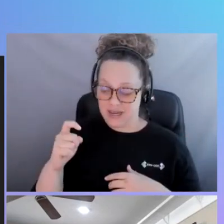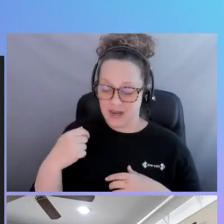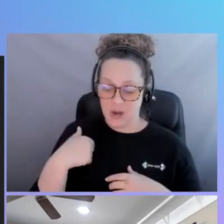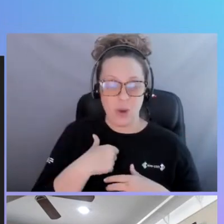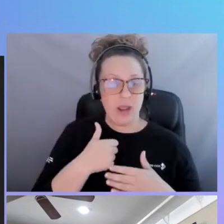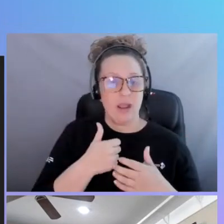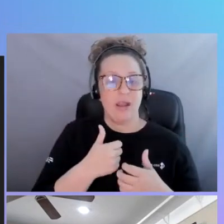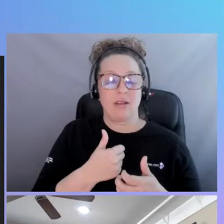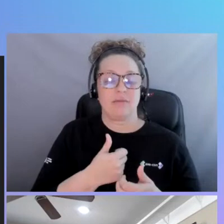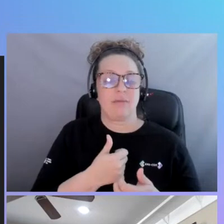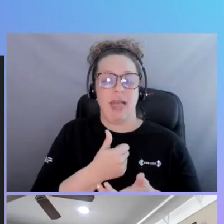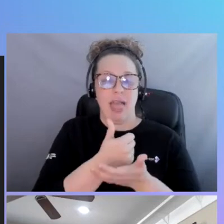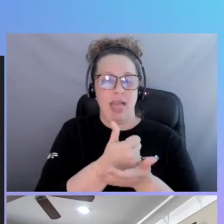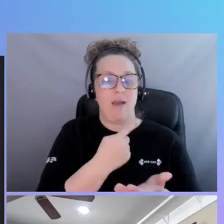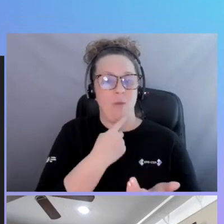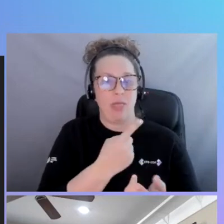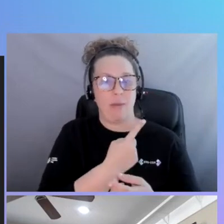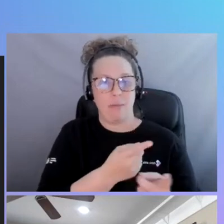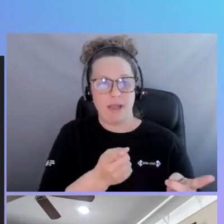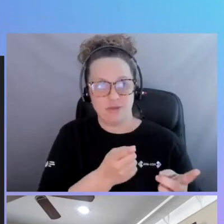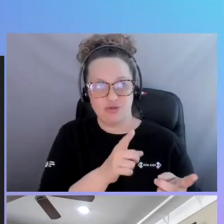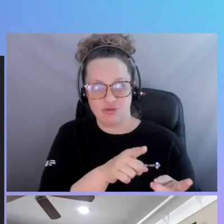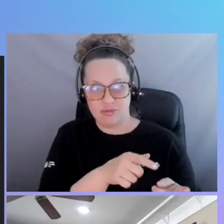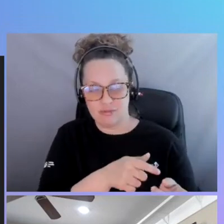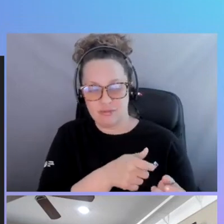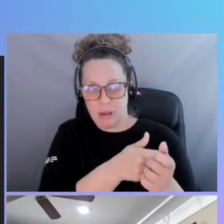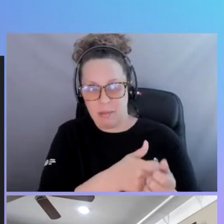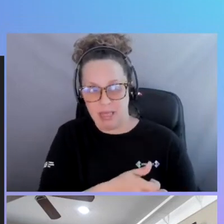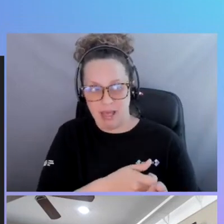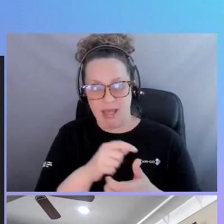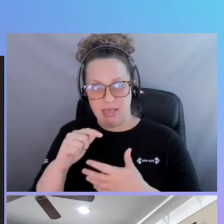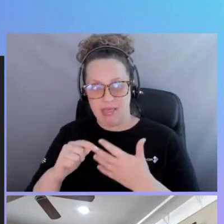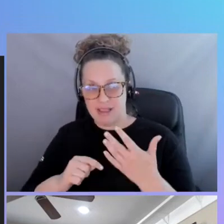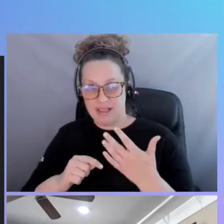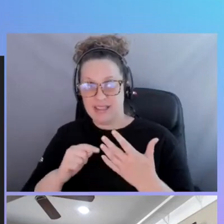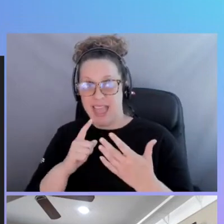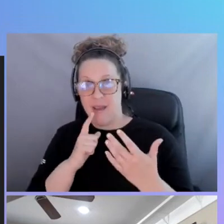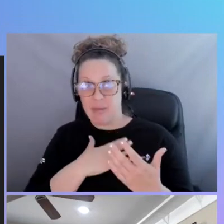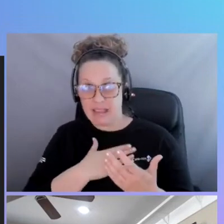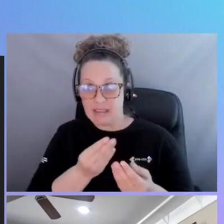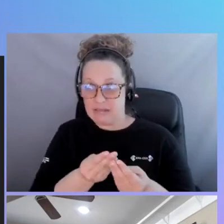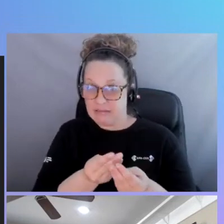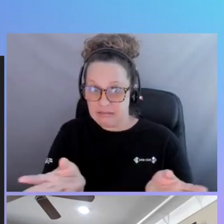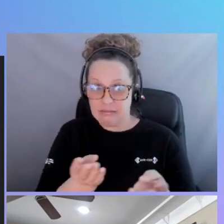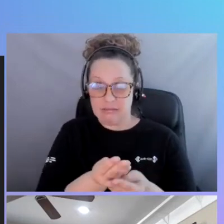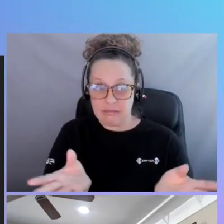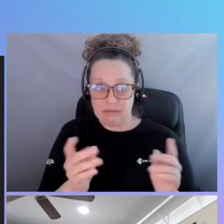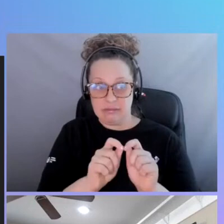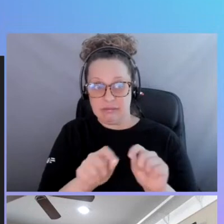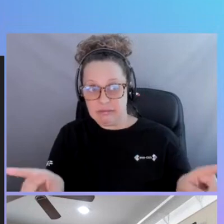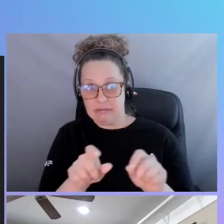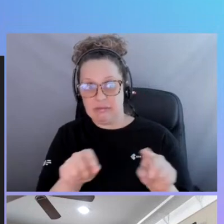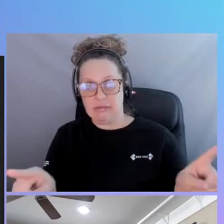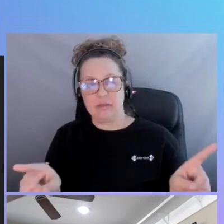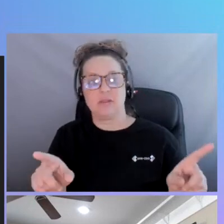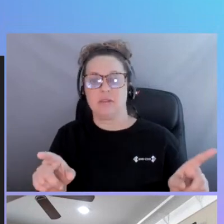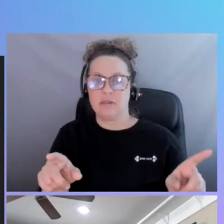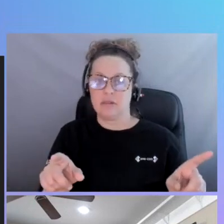if they can help get that message elevated. Escalate and looking for people that at the higher levels that are